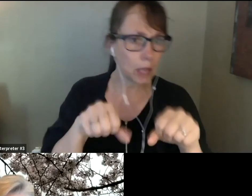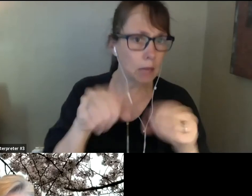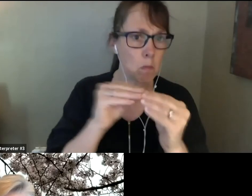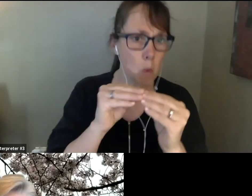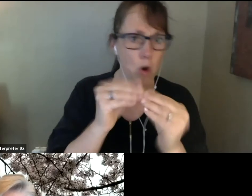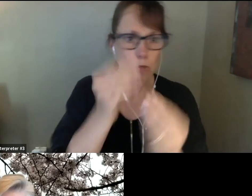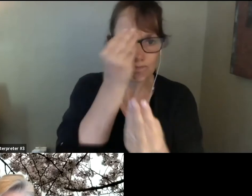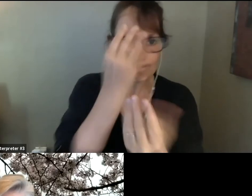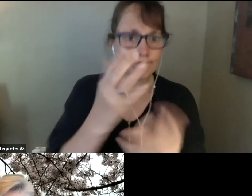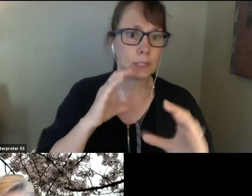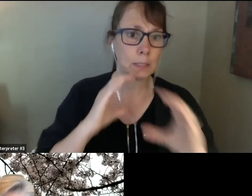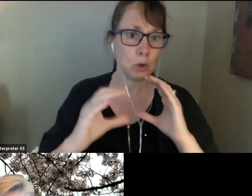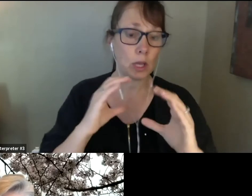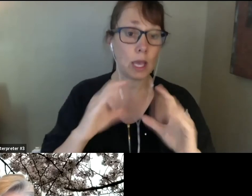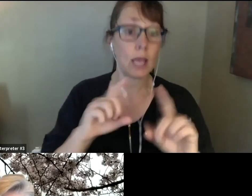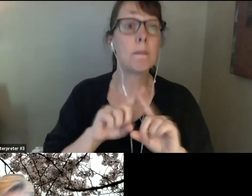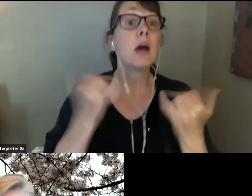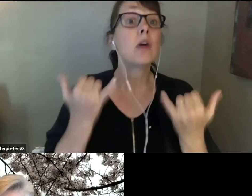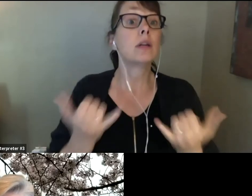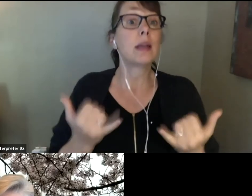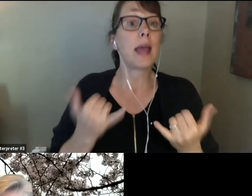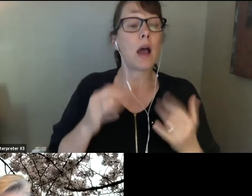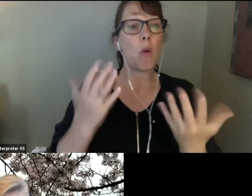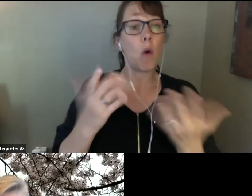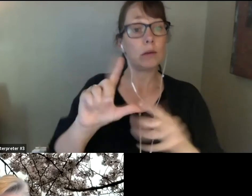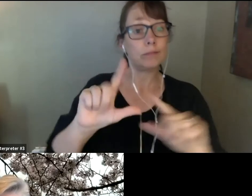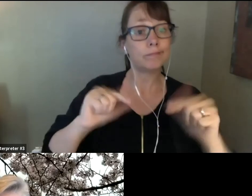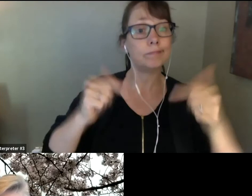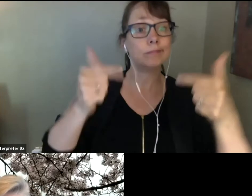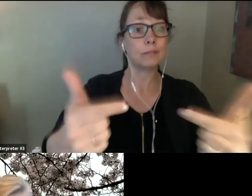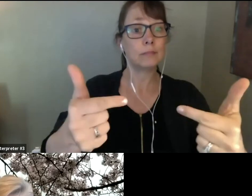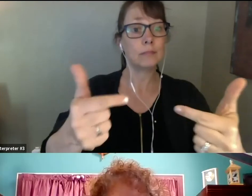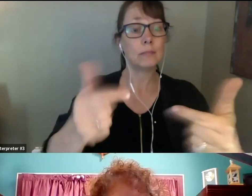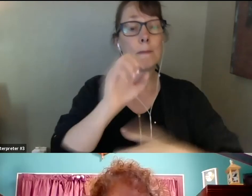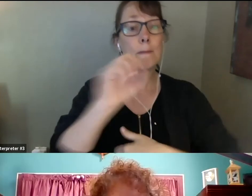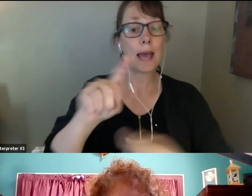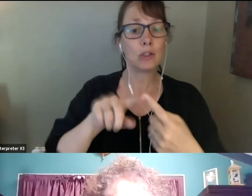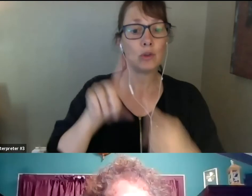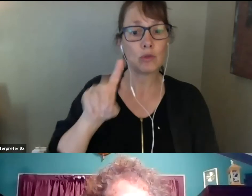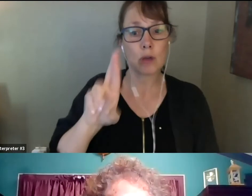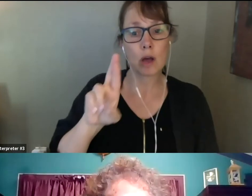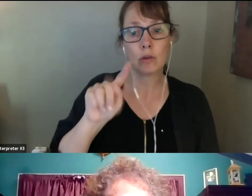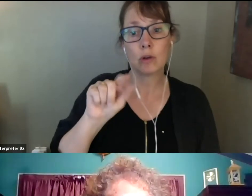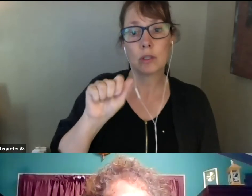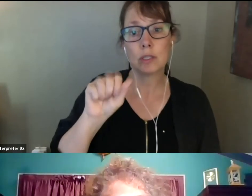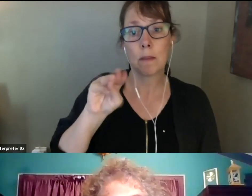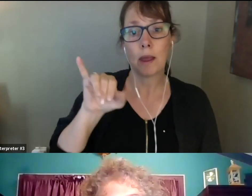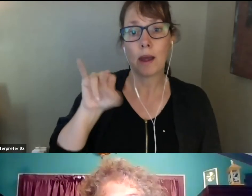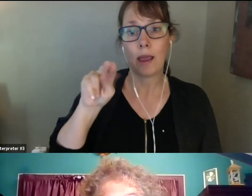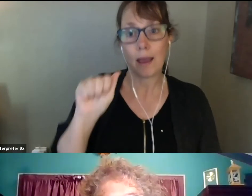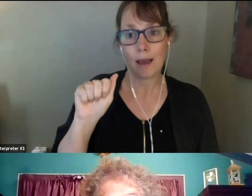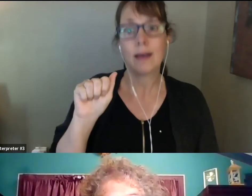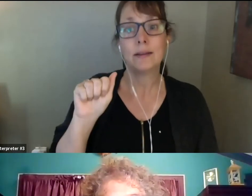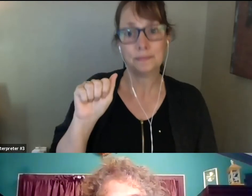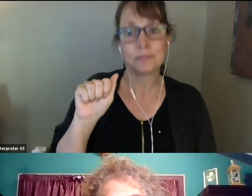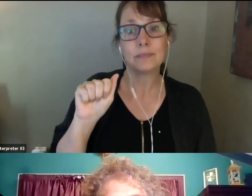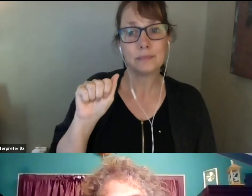Right now, though, I’d like to turn this back over to Dr. Tumminia and she can lead